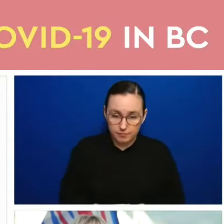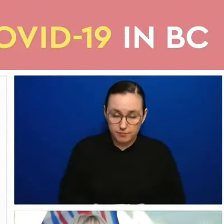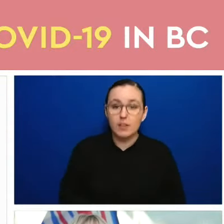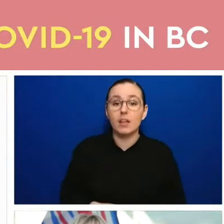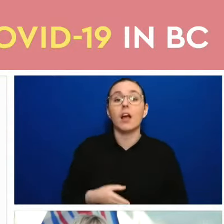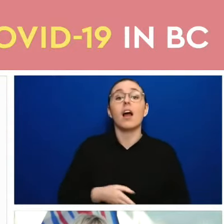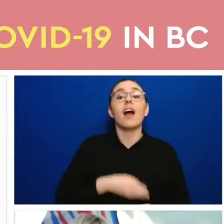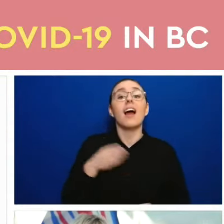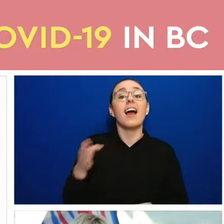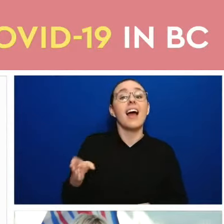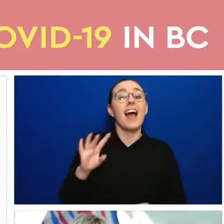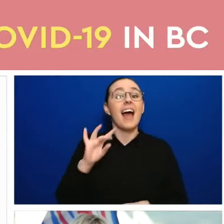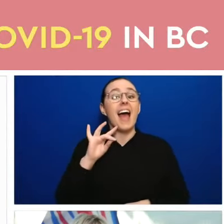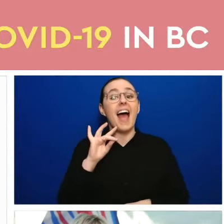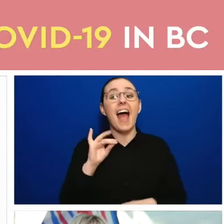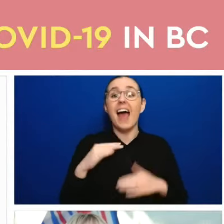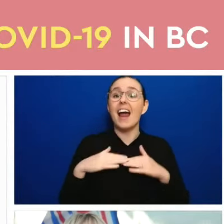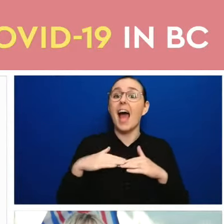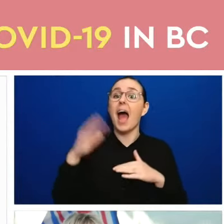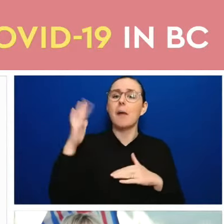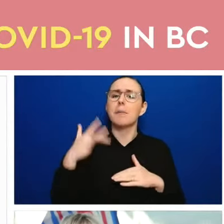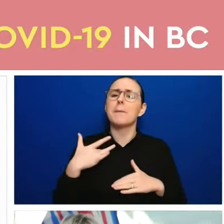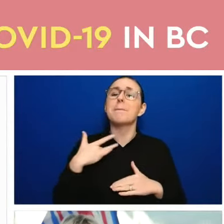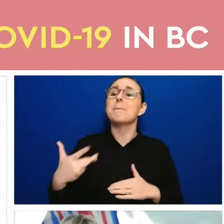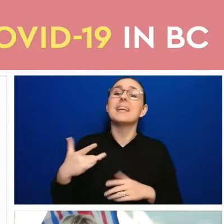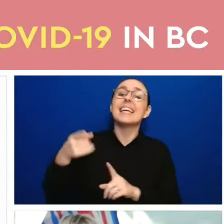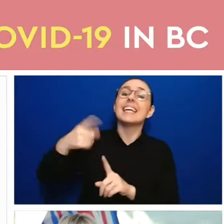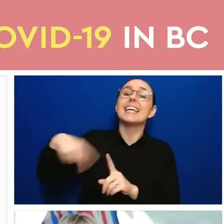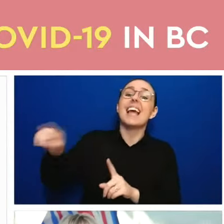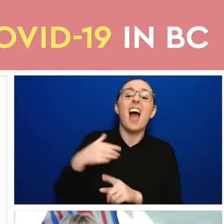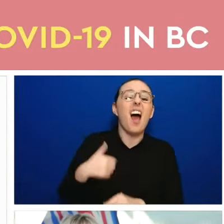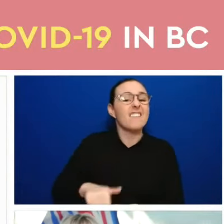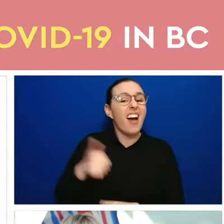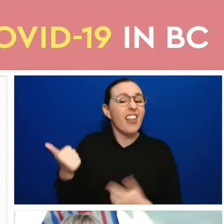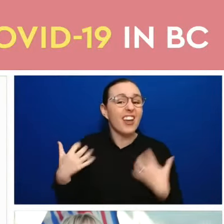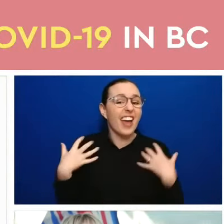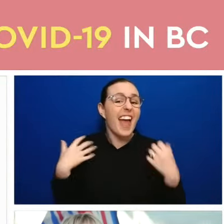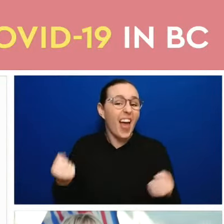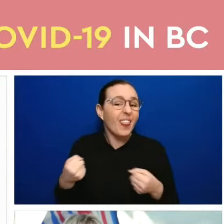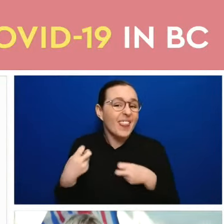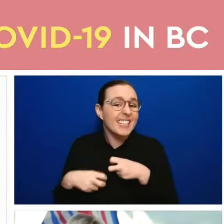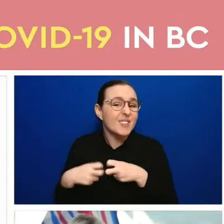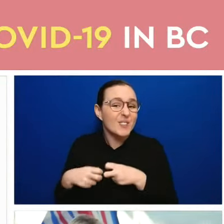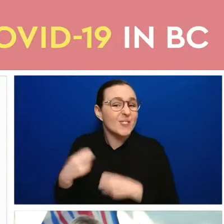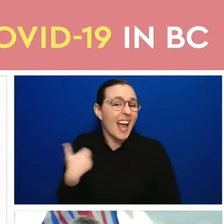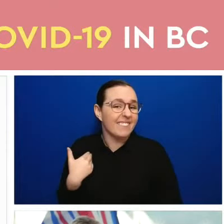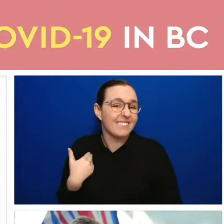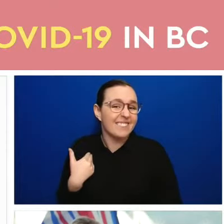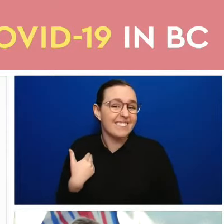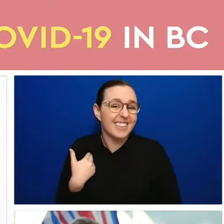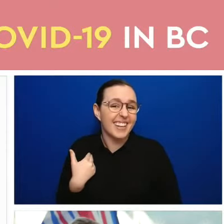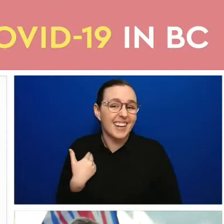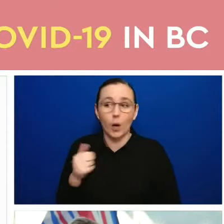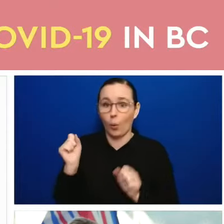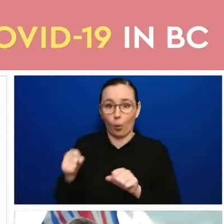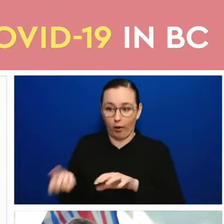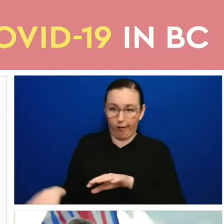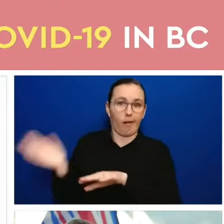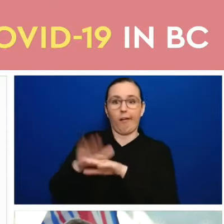overage 80 are much more likely to have other underlying illnesses which may be the